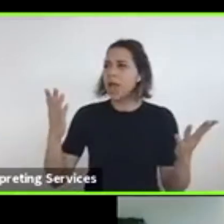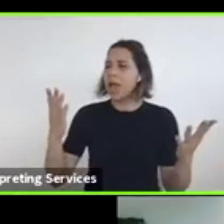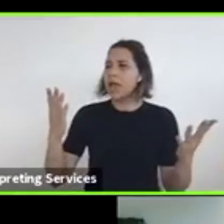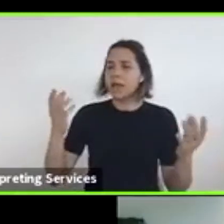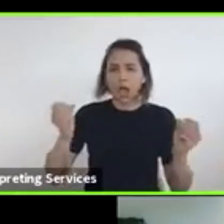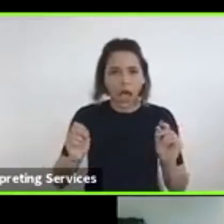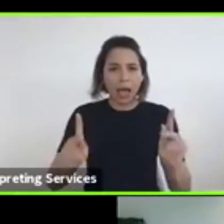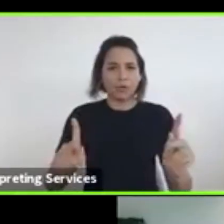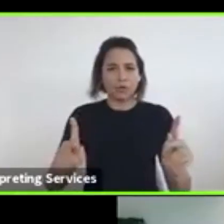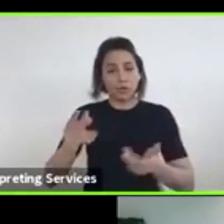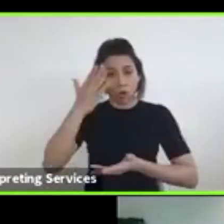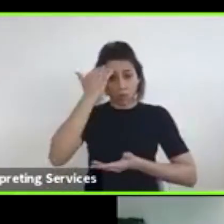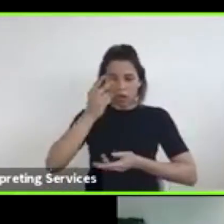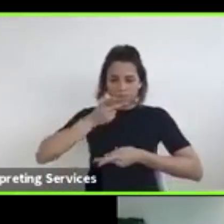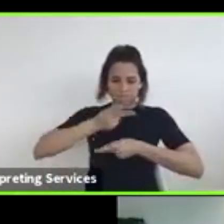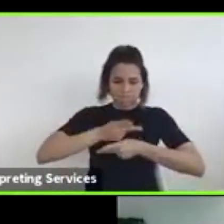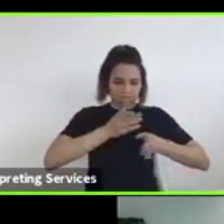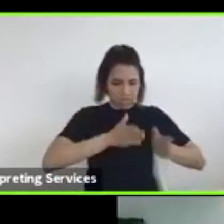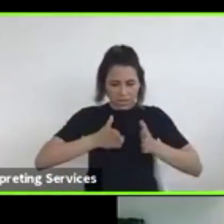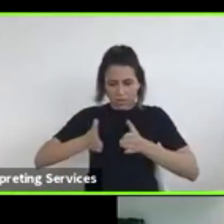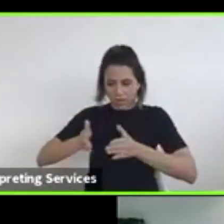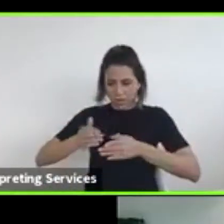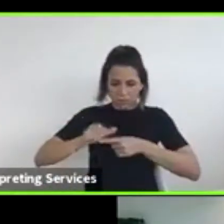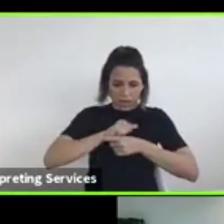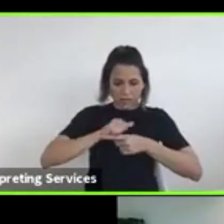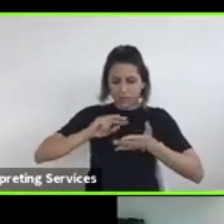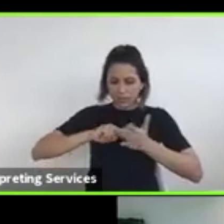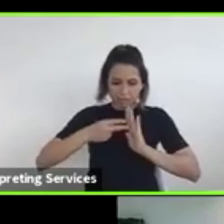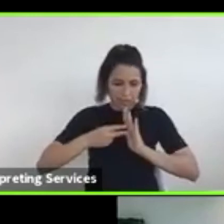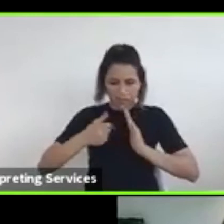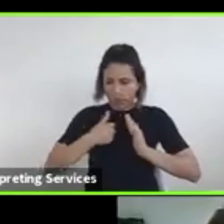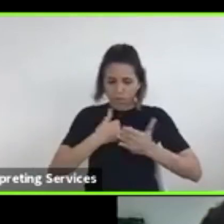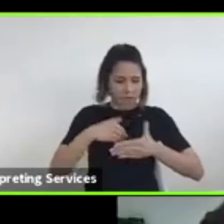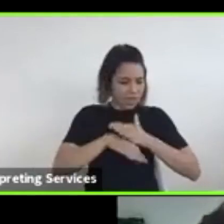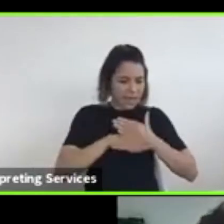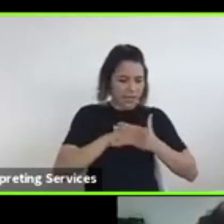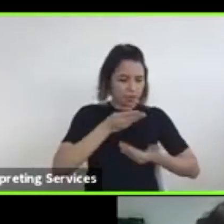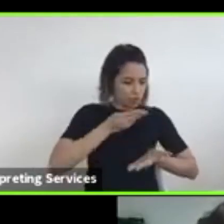COMES WITH ACCESS TO RESOURCES SPACE, MONEY, ALL KINDS OF RESOURCES